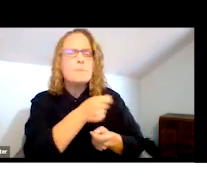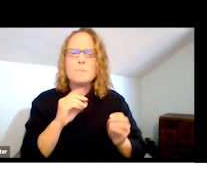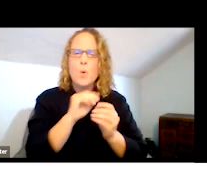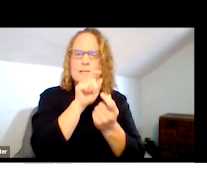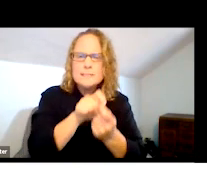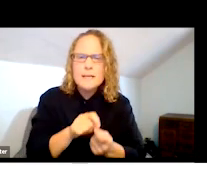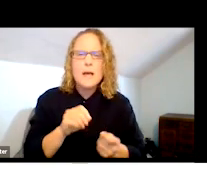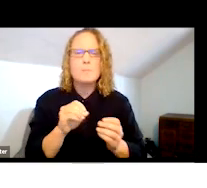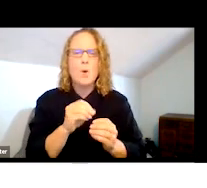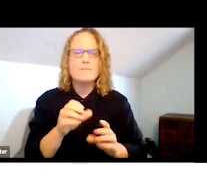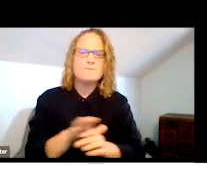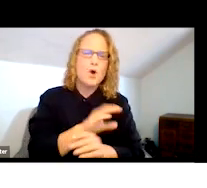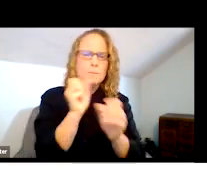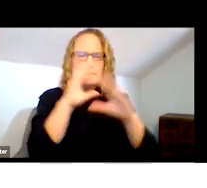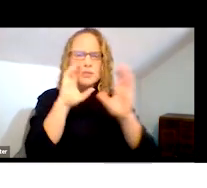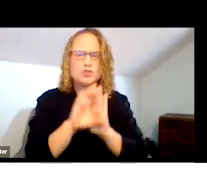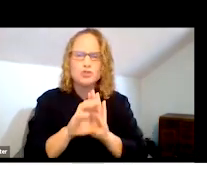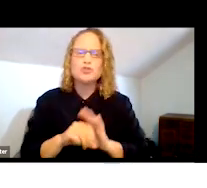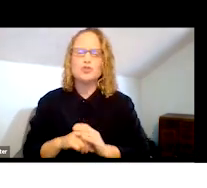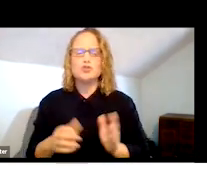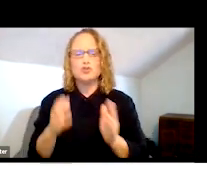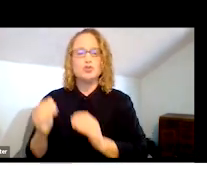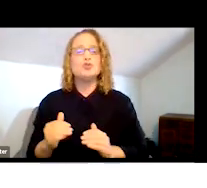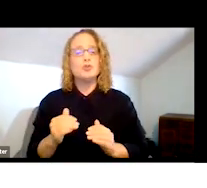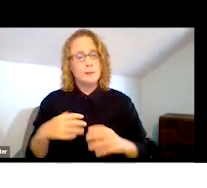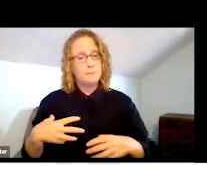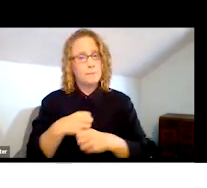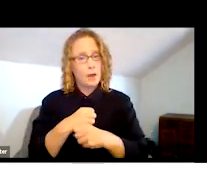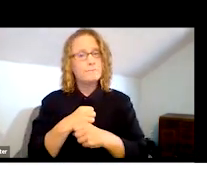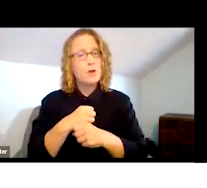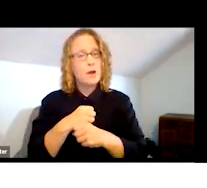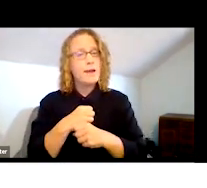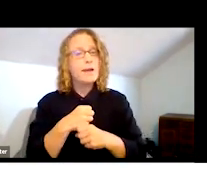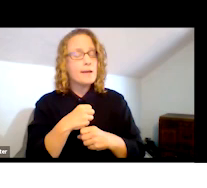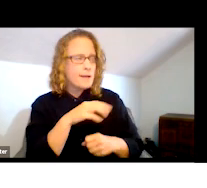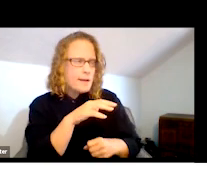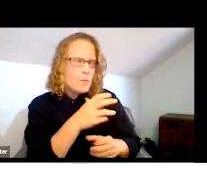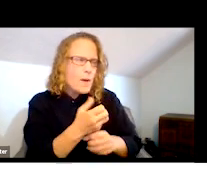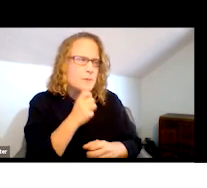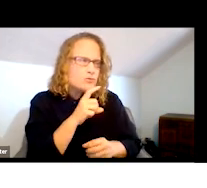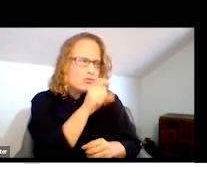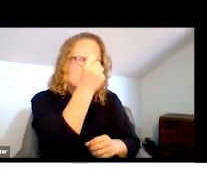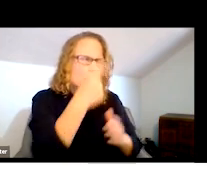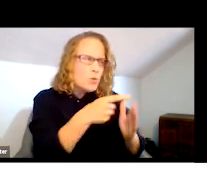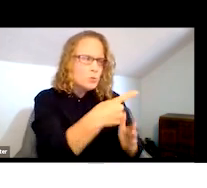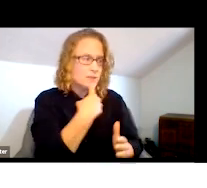We wanna ask open-ended questions, again, for clarification, for understanding.